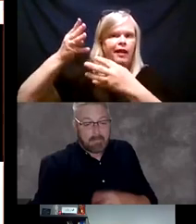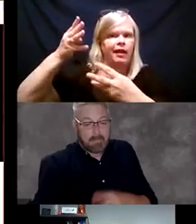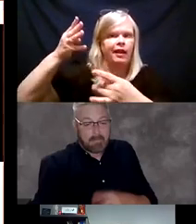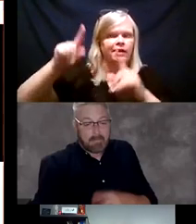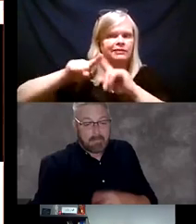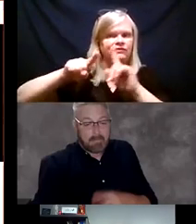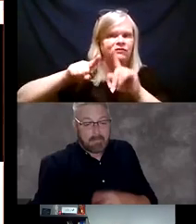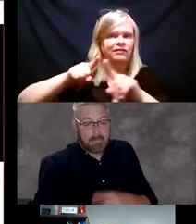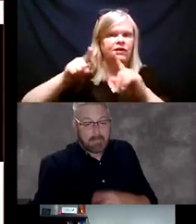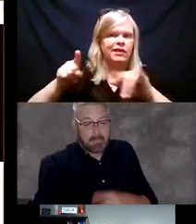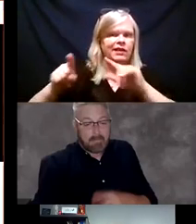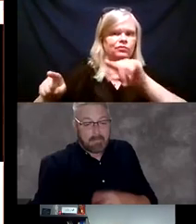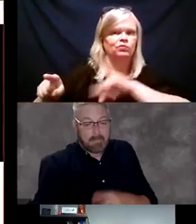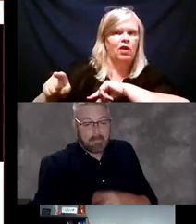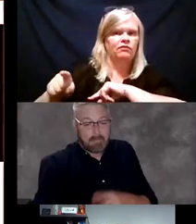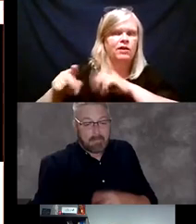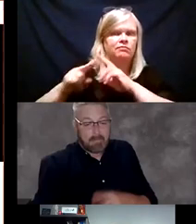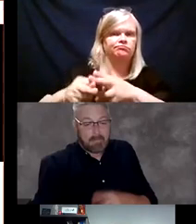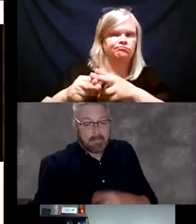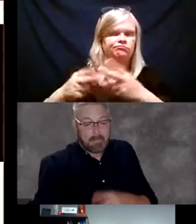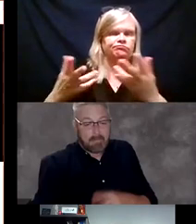COULD QUALIFY IT. BUT I WOULD SAY THIS IS PROBABLY